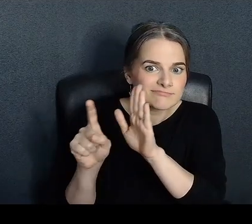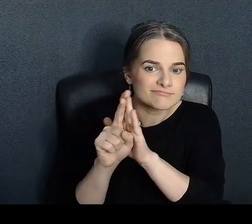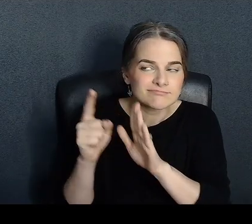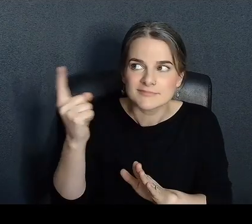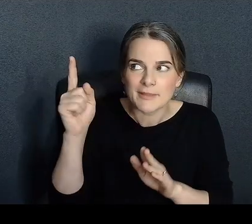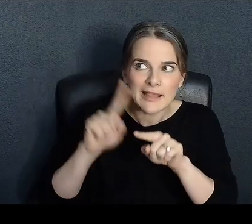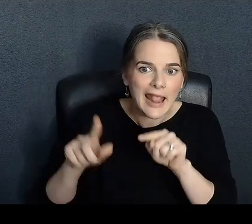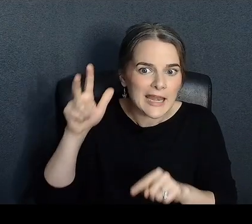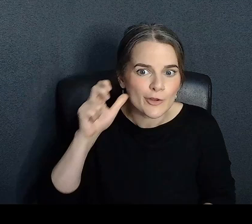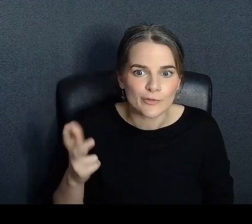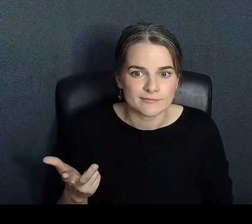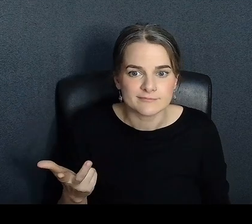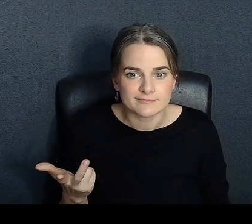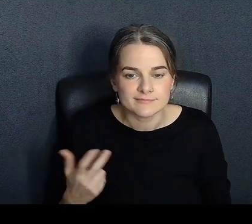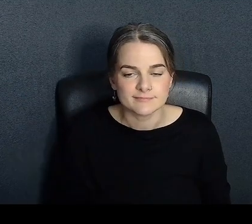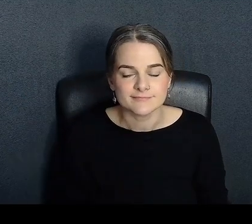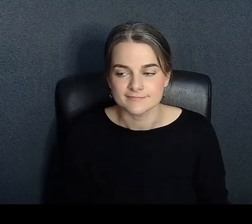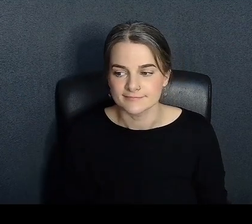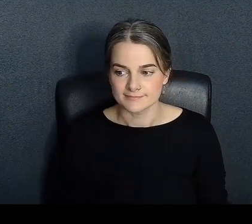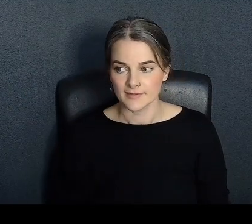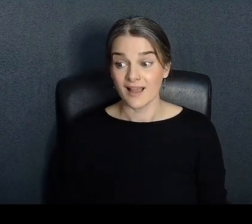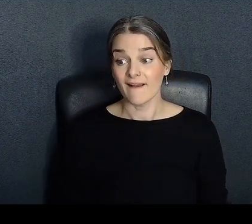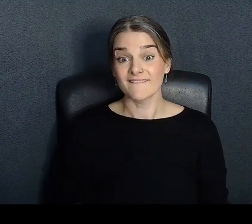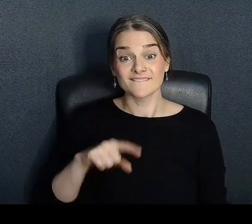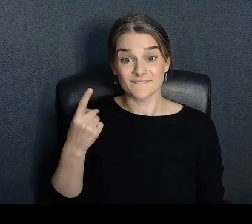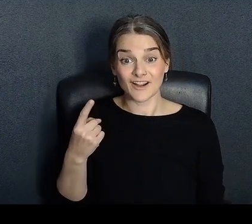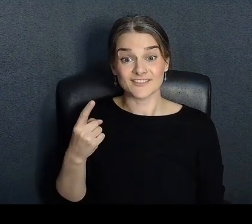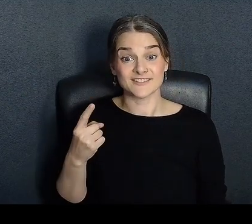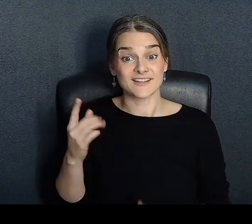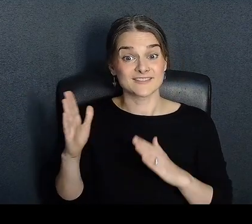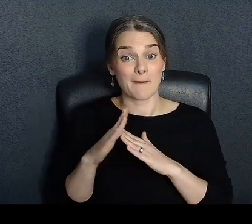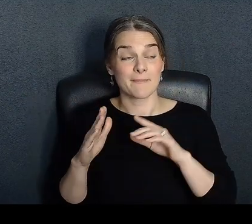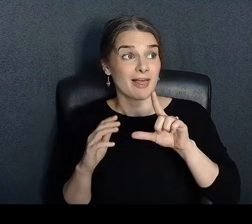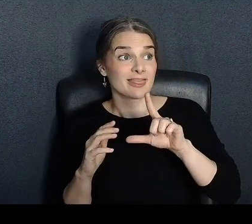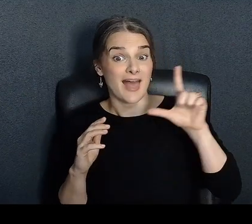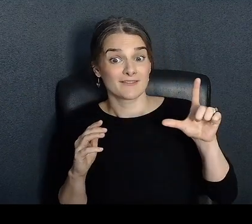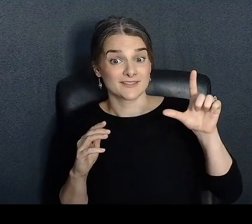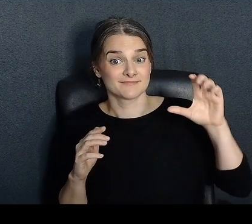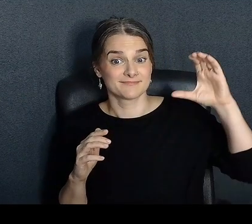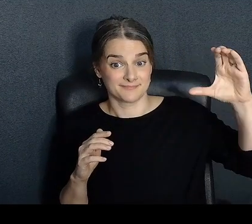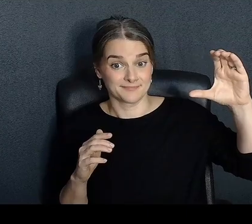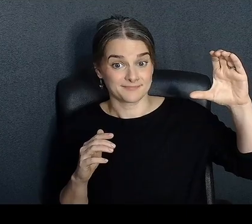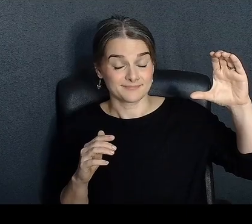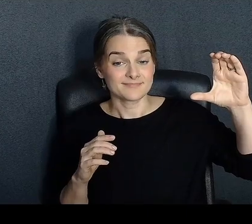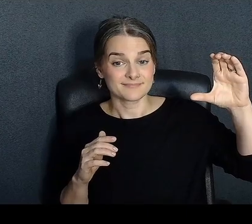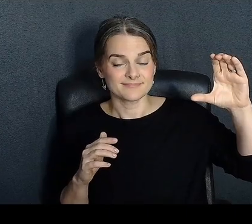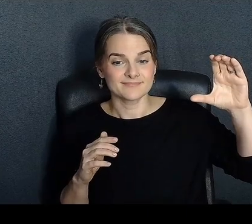So the first thing we have here is on the left at the top is our Bowman.